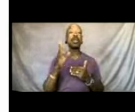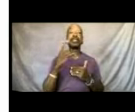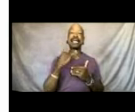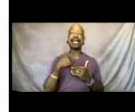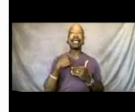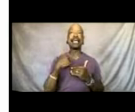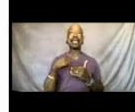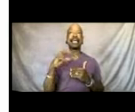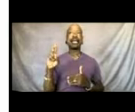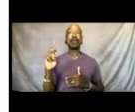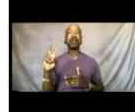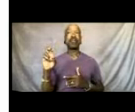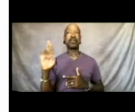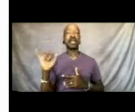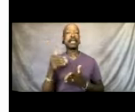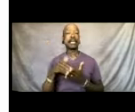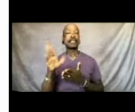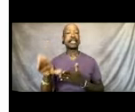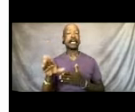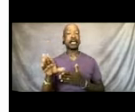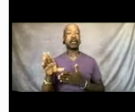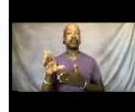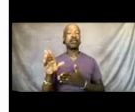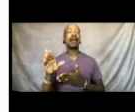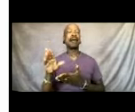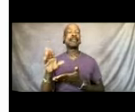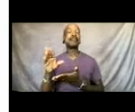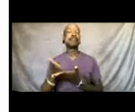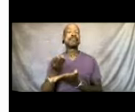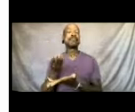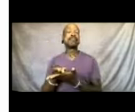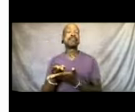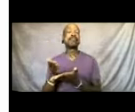beneficiaries that receive certain Medi-Cal services, the